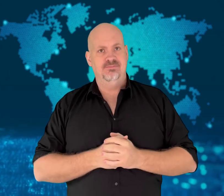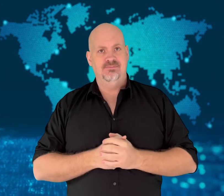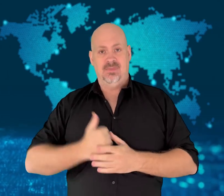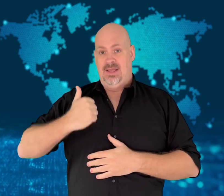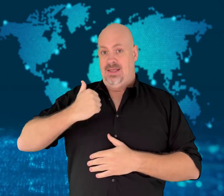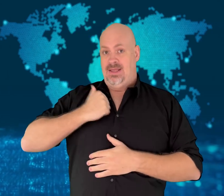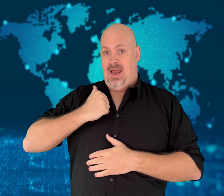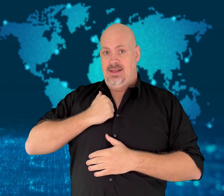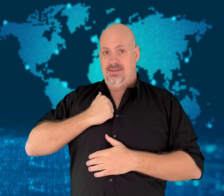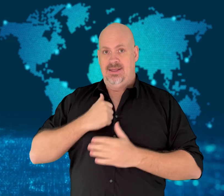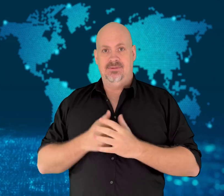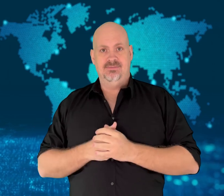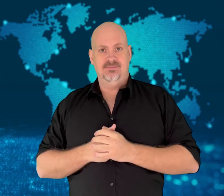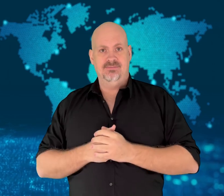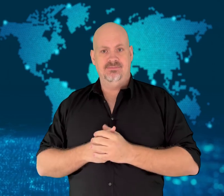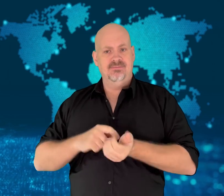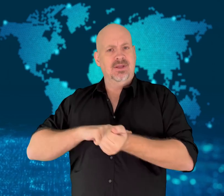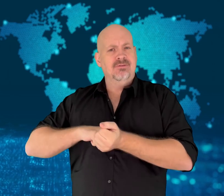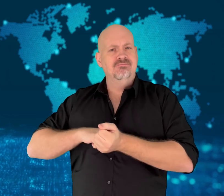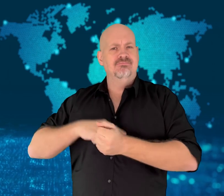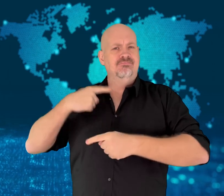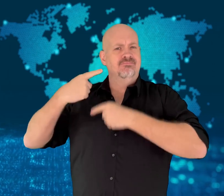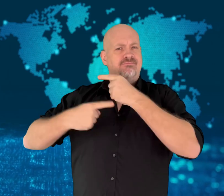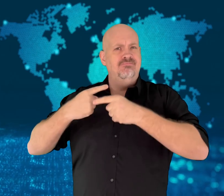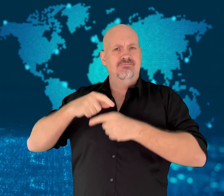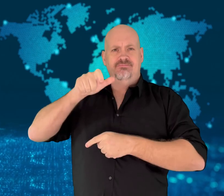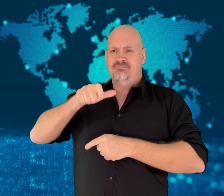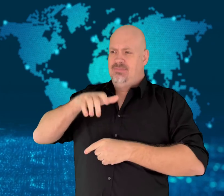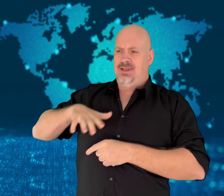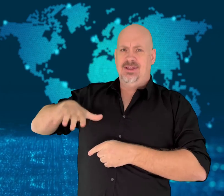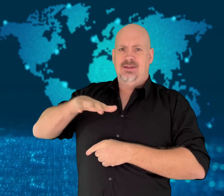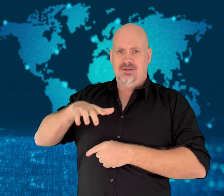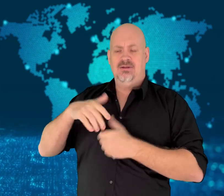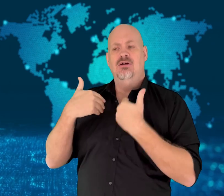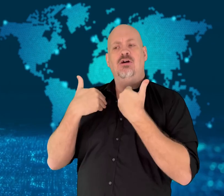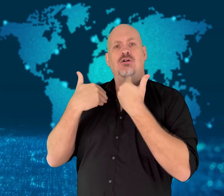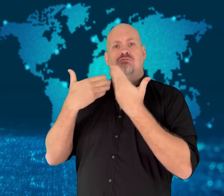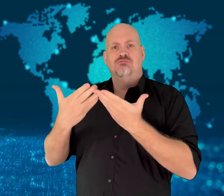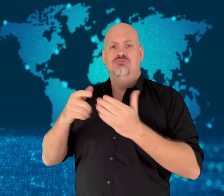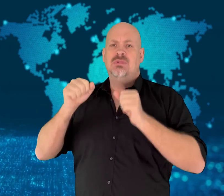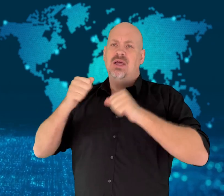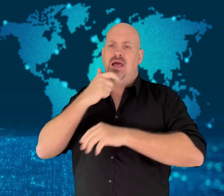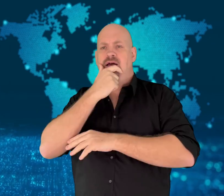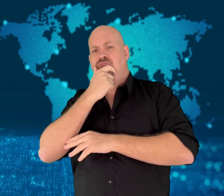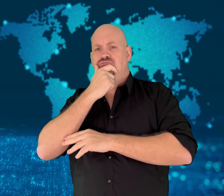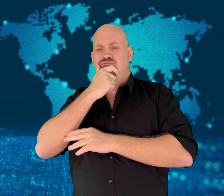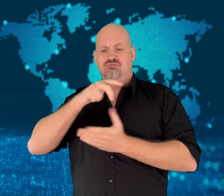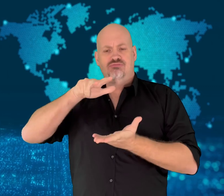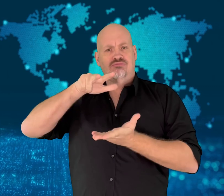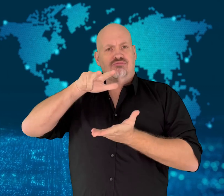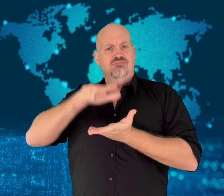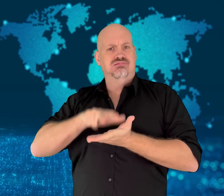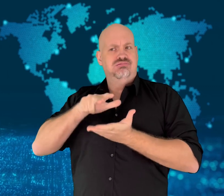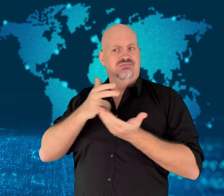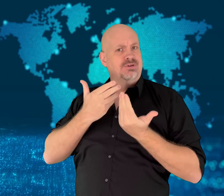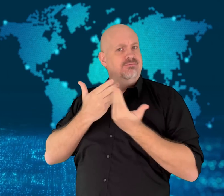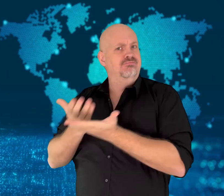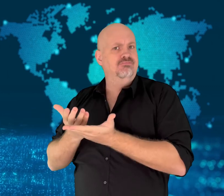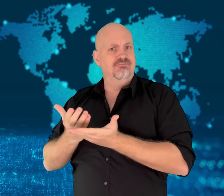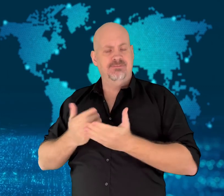Indigenous given "veto"